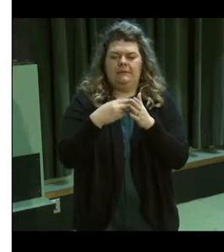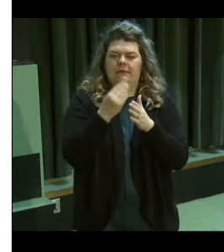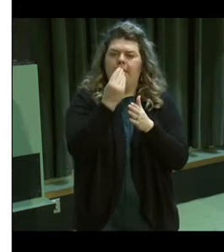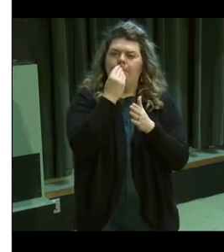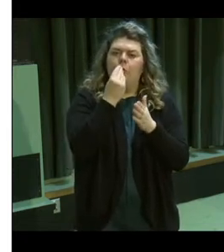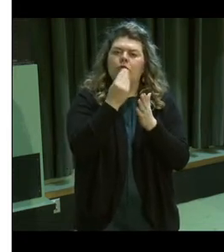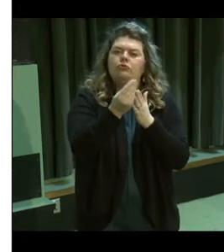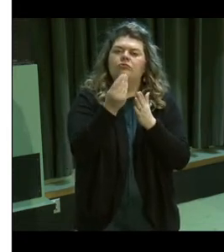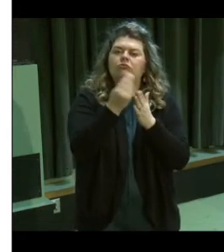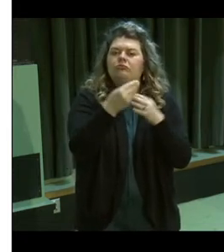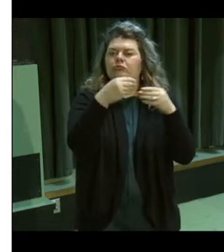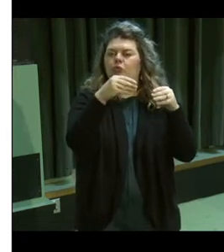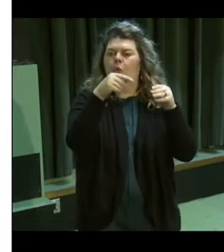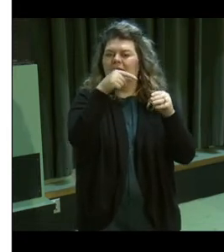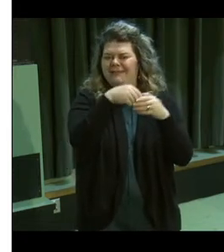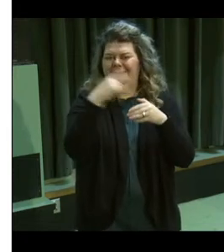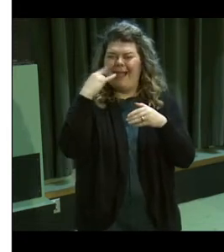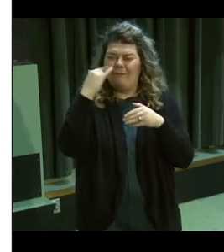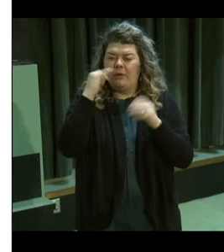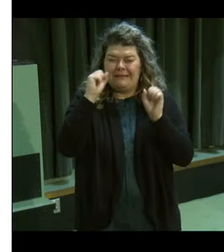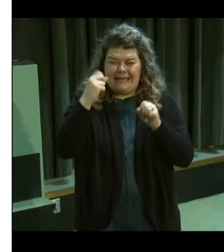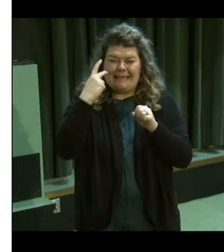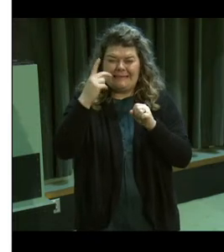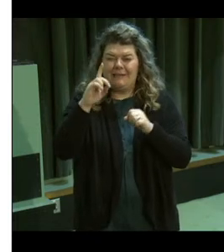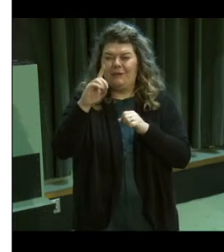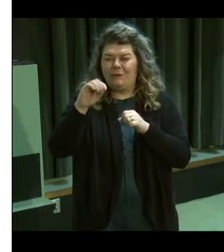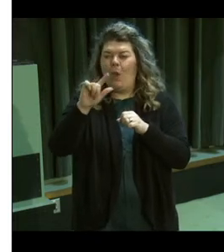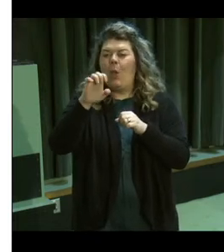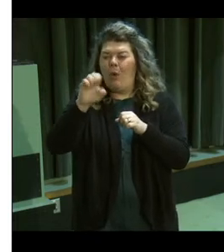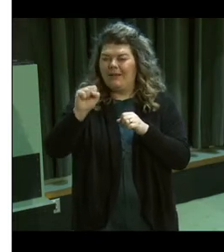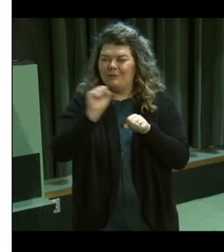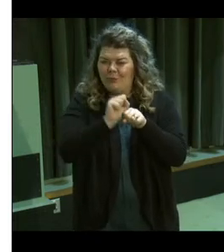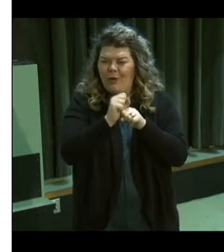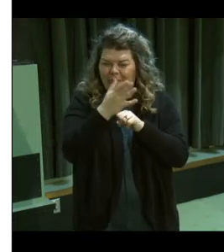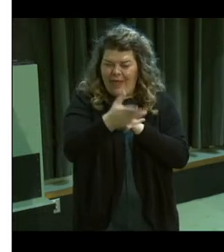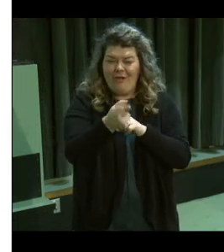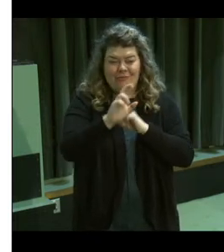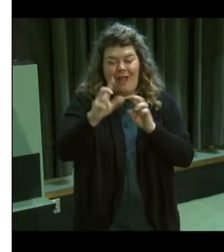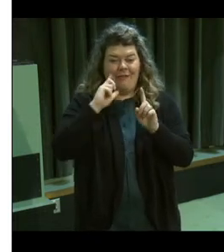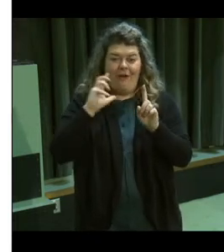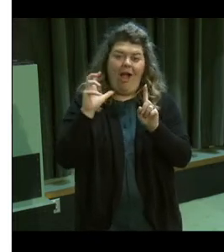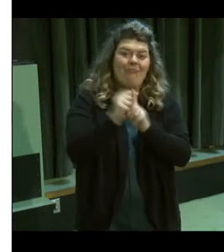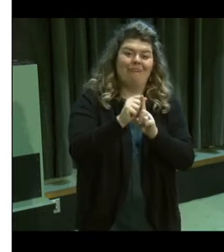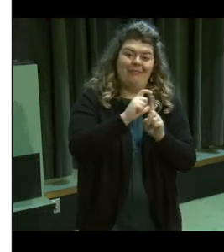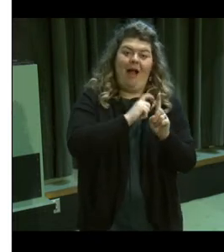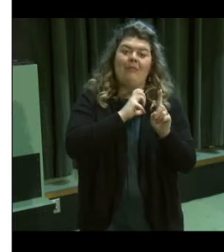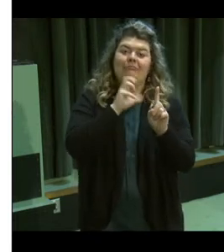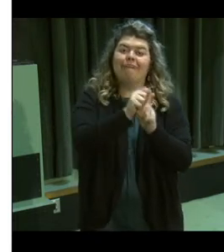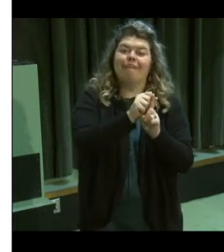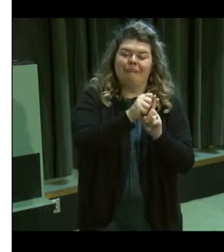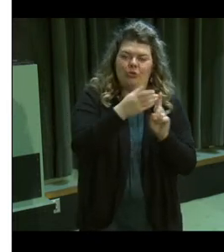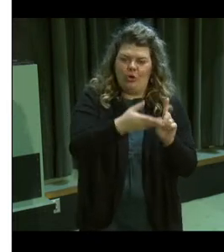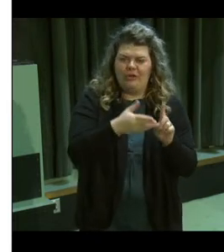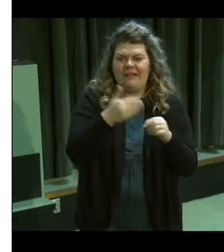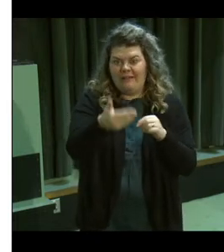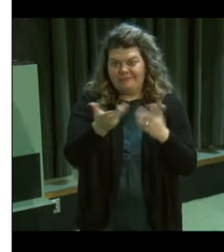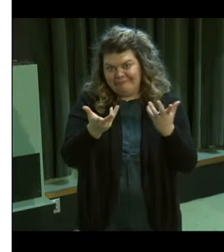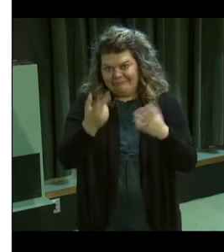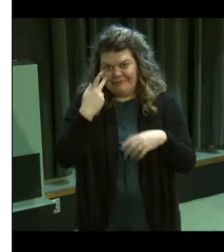grocery stores out in, in California. You can see Dolores